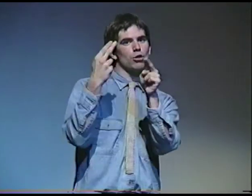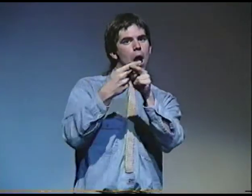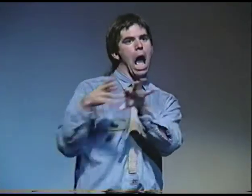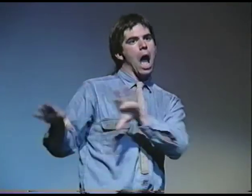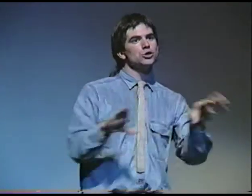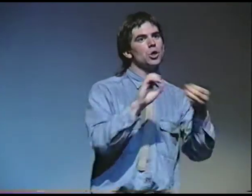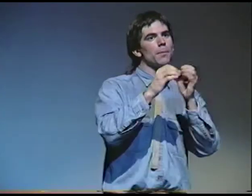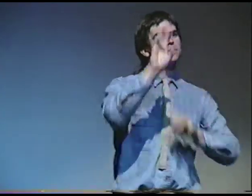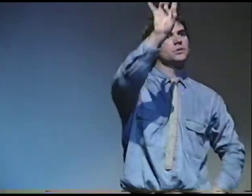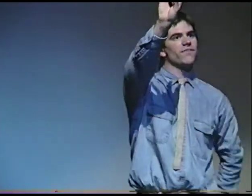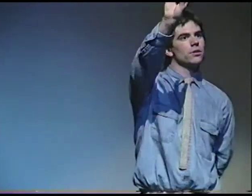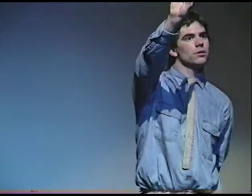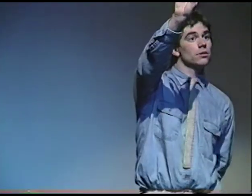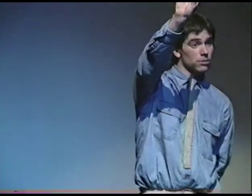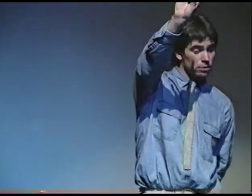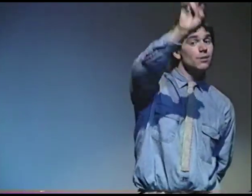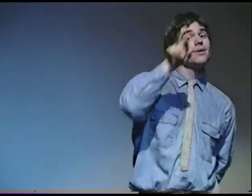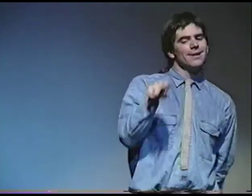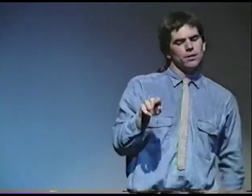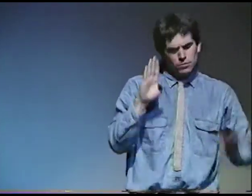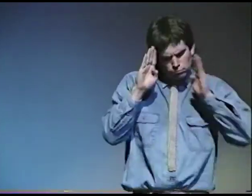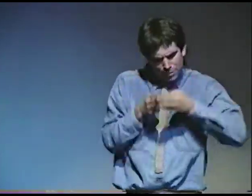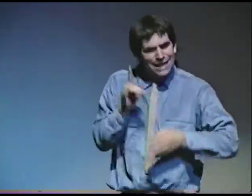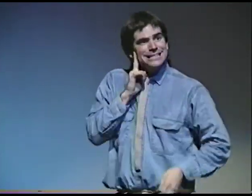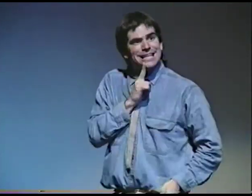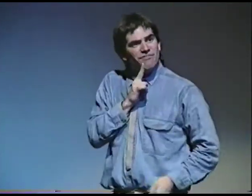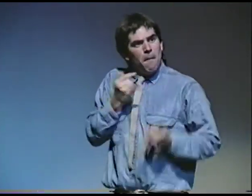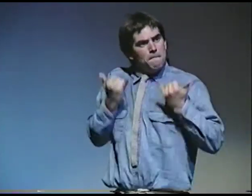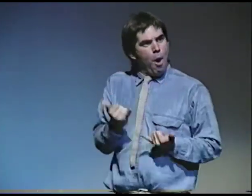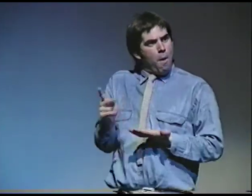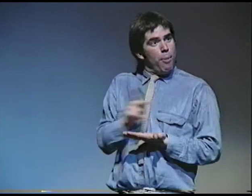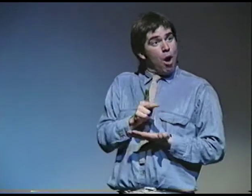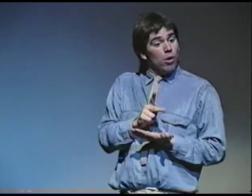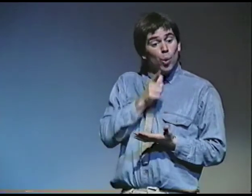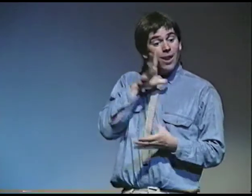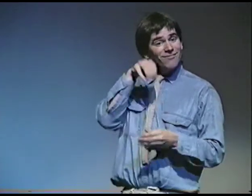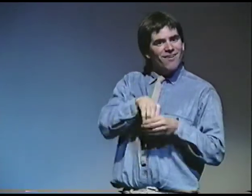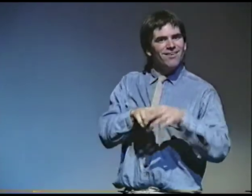Jim was printing a magazine called Action [? Seventy ?]